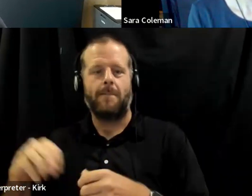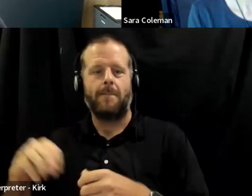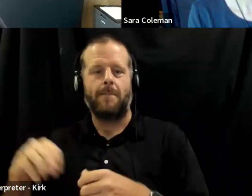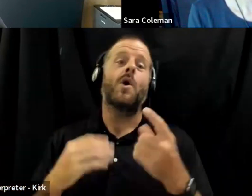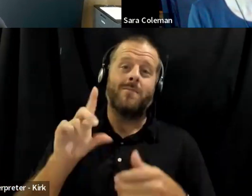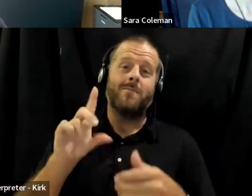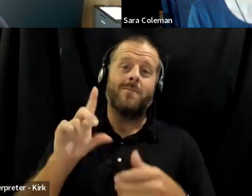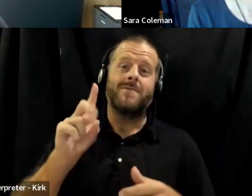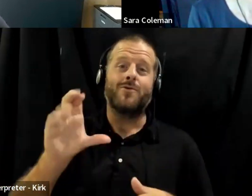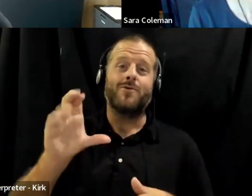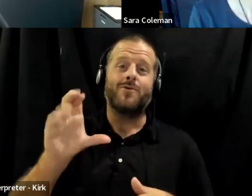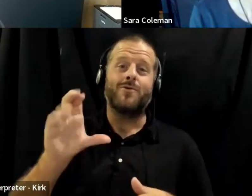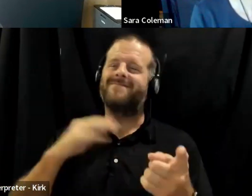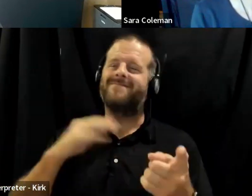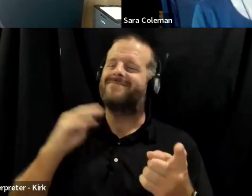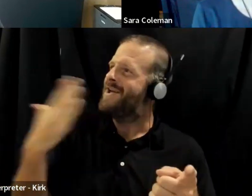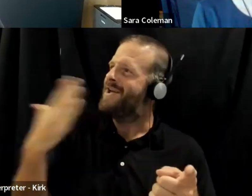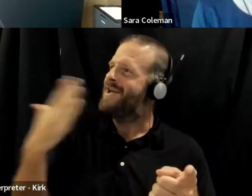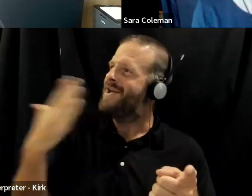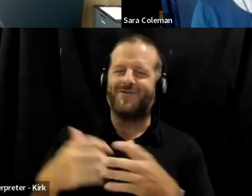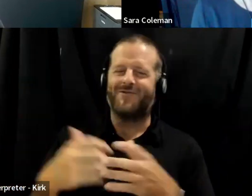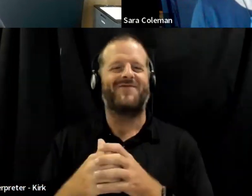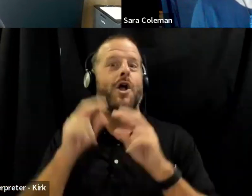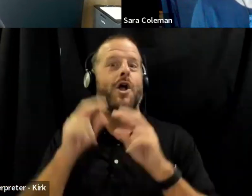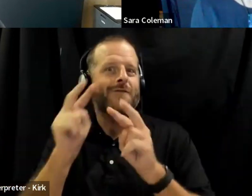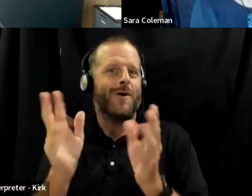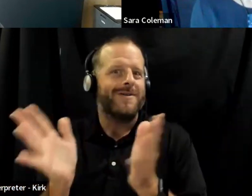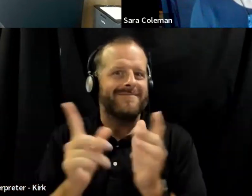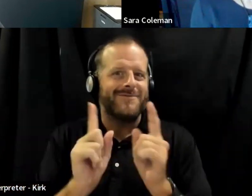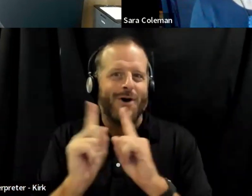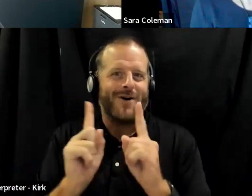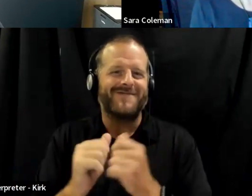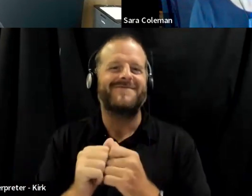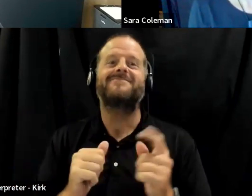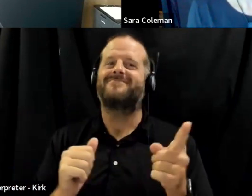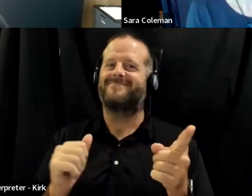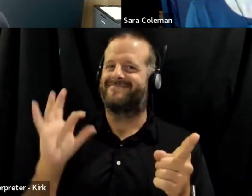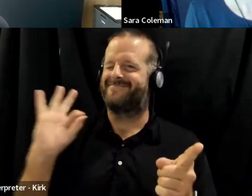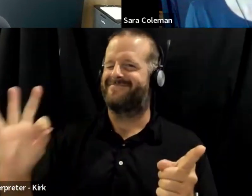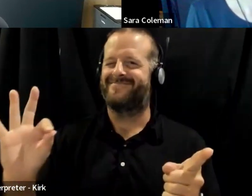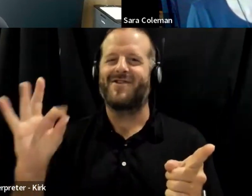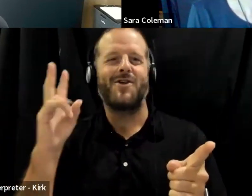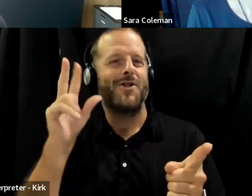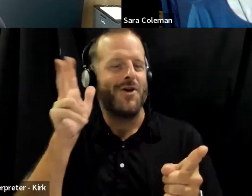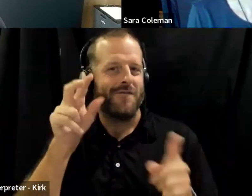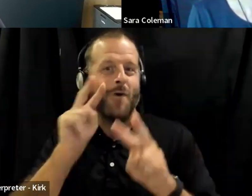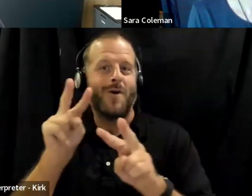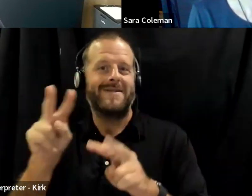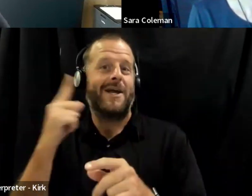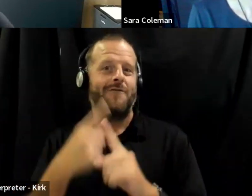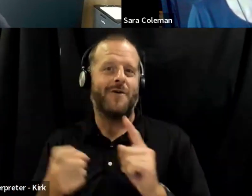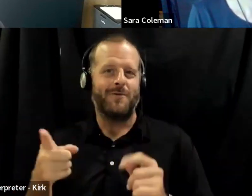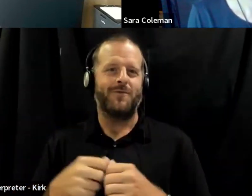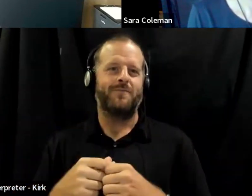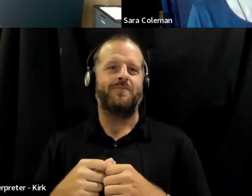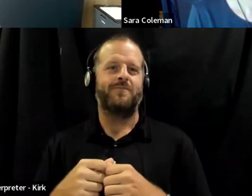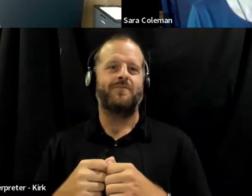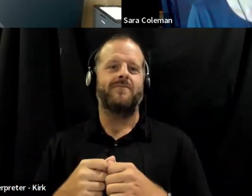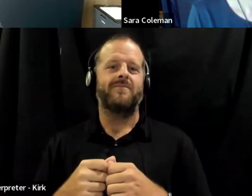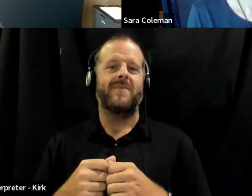Thank you so much. Looking forward to the conversation. Damn, looking forward to hearing from you. , these are, there's, like I said, I am super